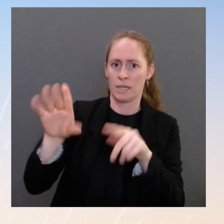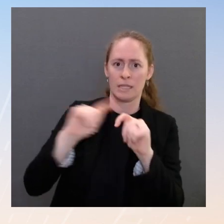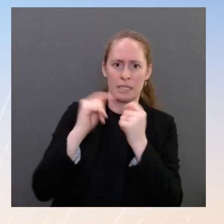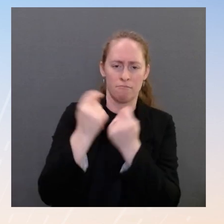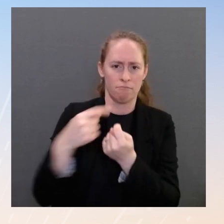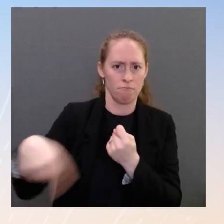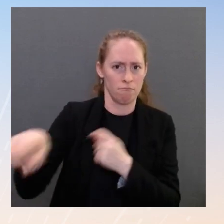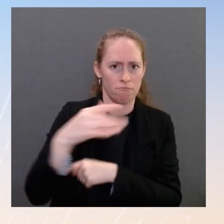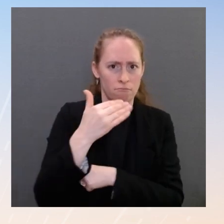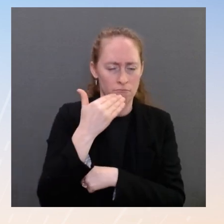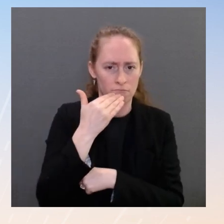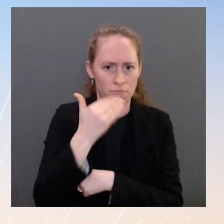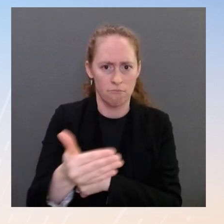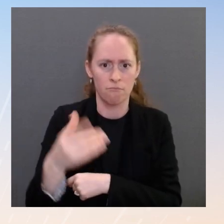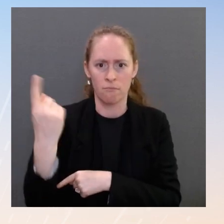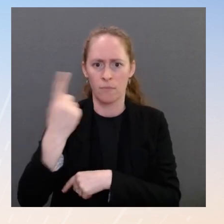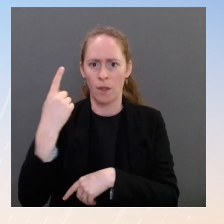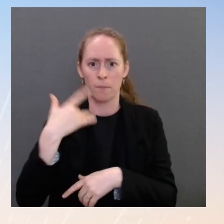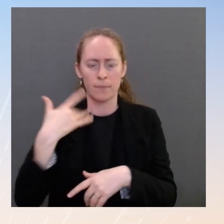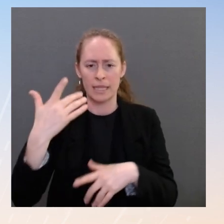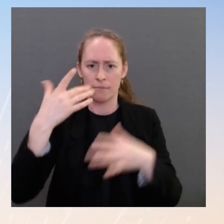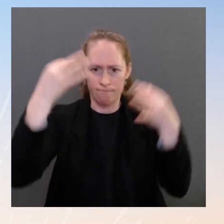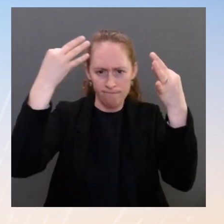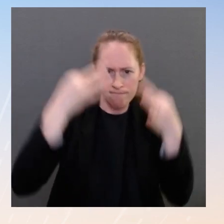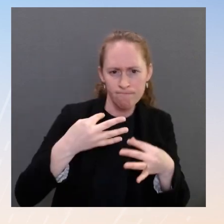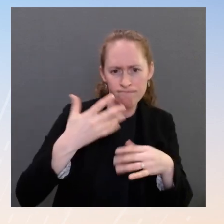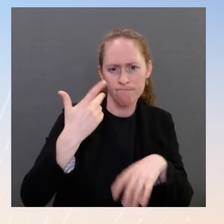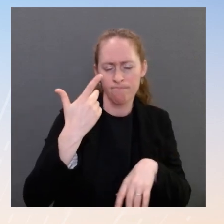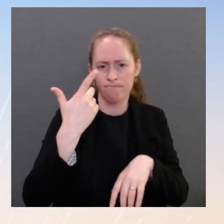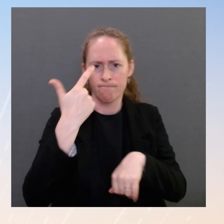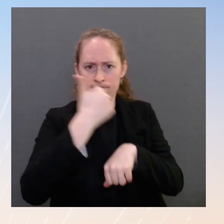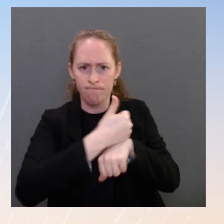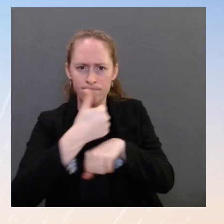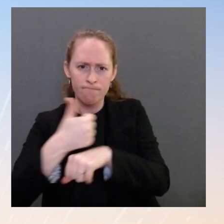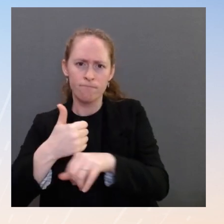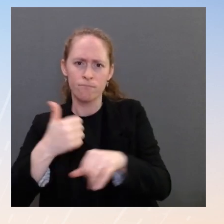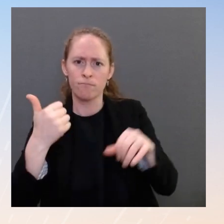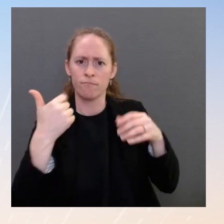these sanctions package, help -- packages -- helps implementation, helps coordinate diplomatically.